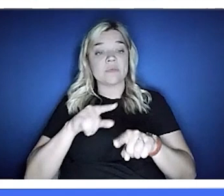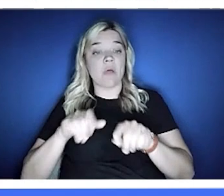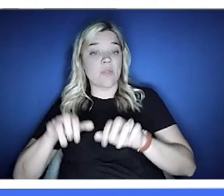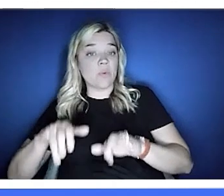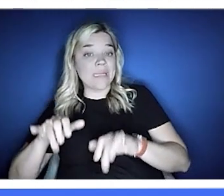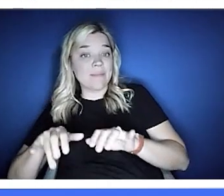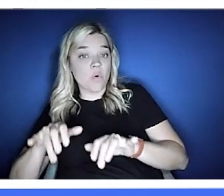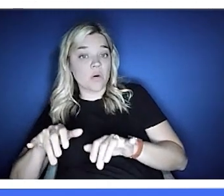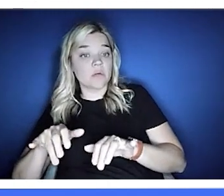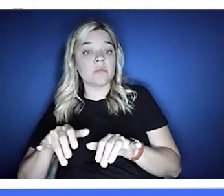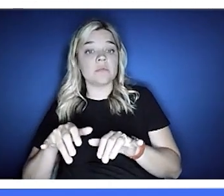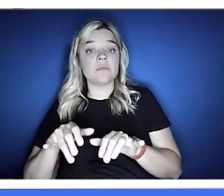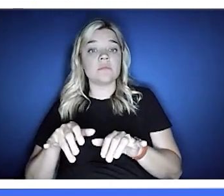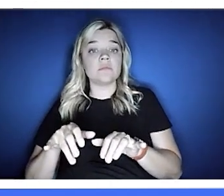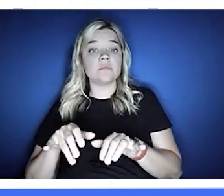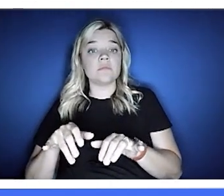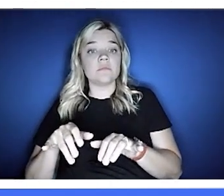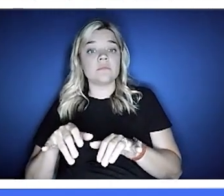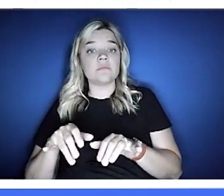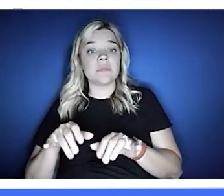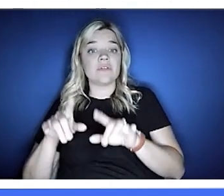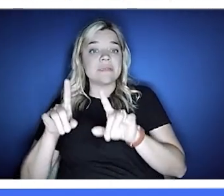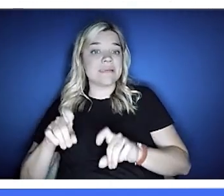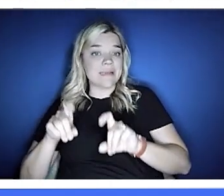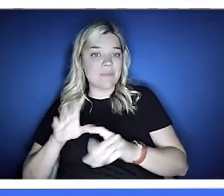making sure that there's an assessment option that is keyboard operatable.